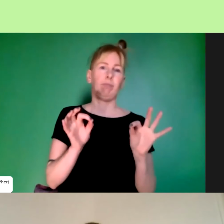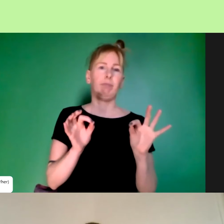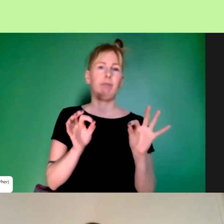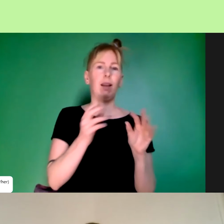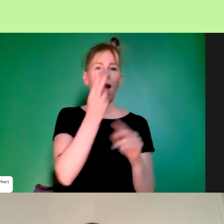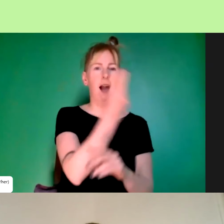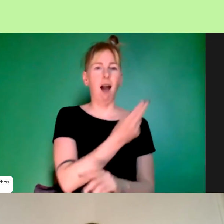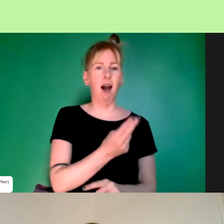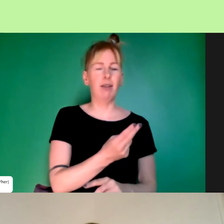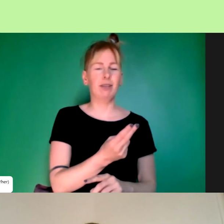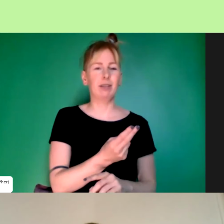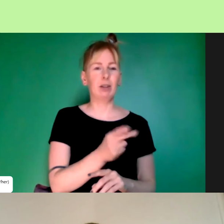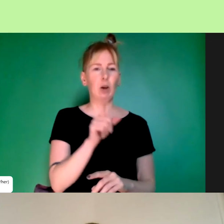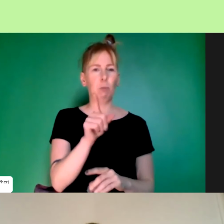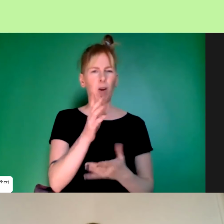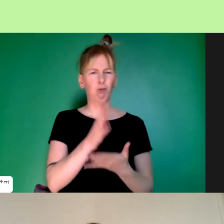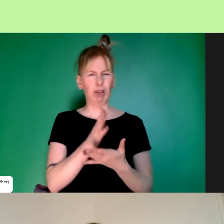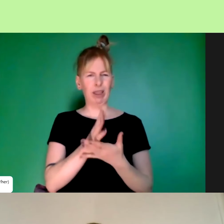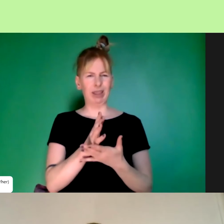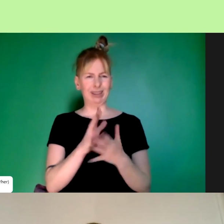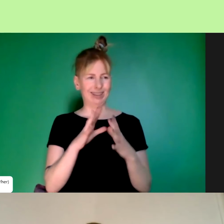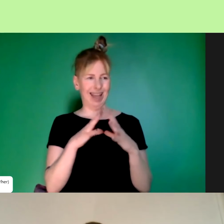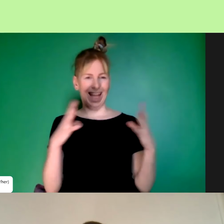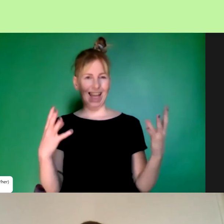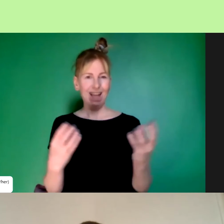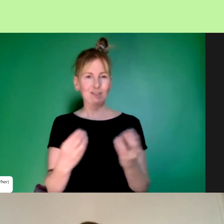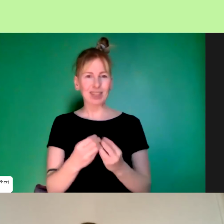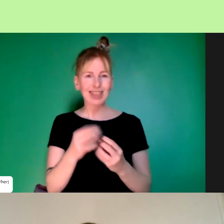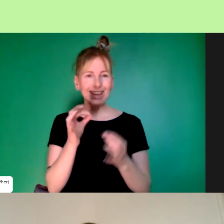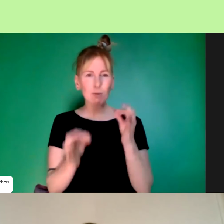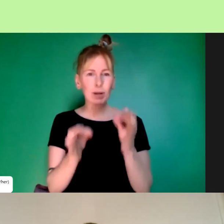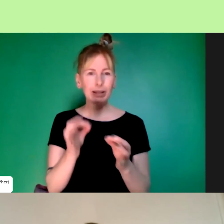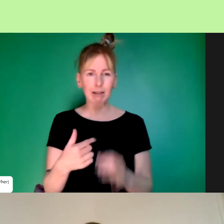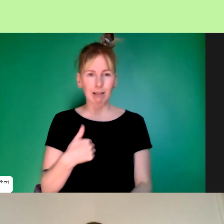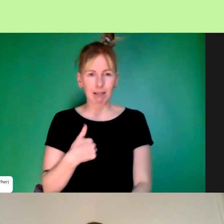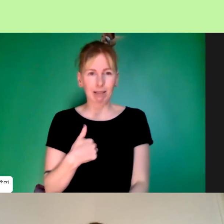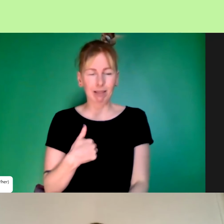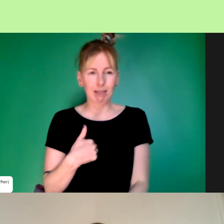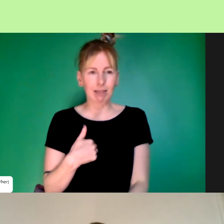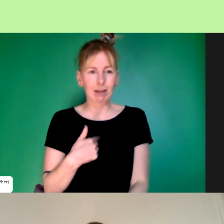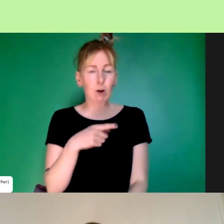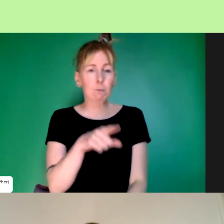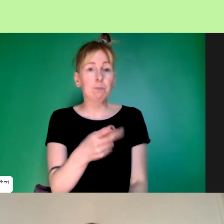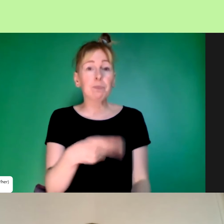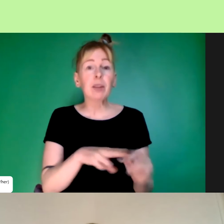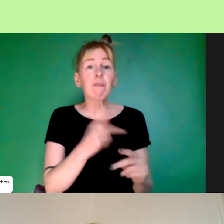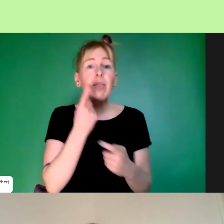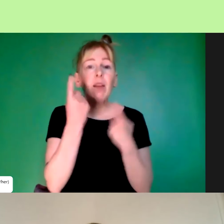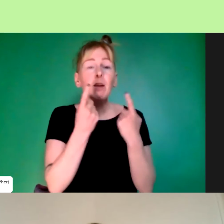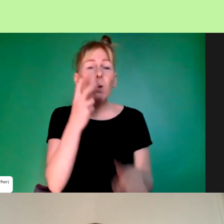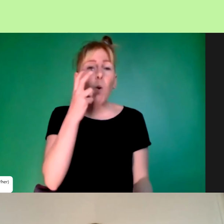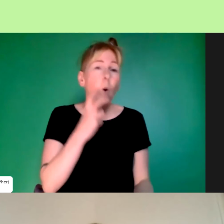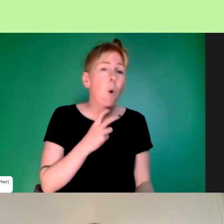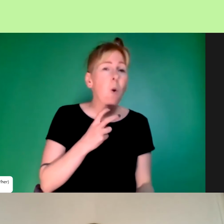about it, everything's political. Like even a, an old masters painting a bowl of fruit, there